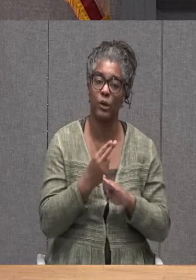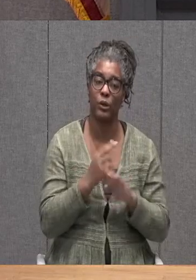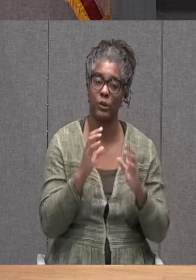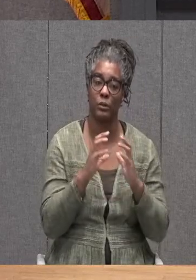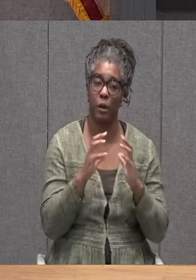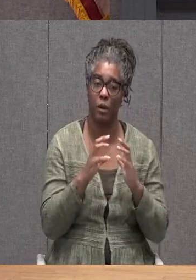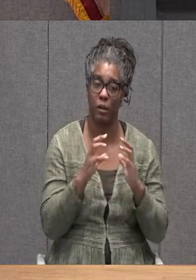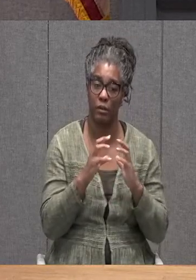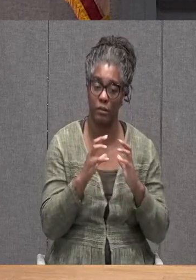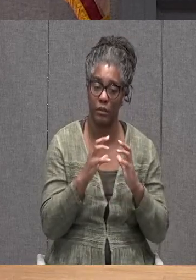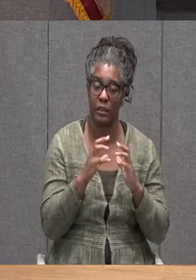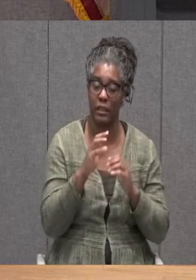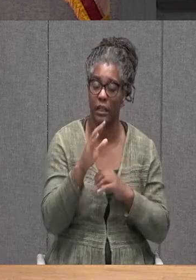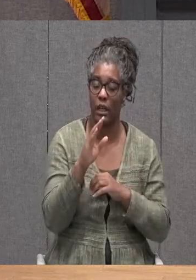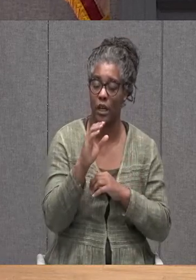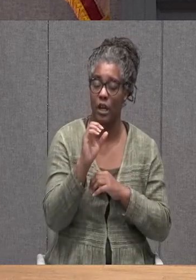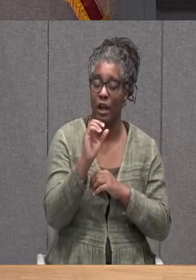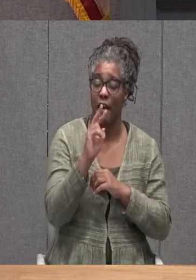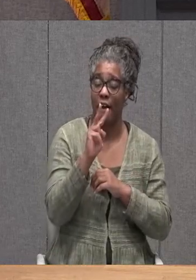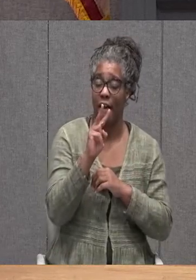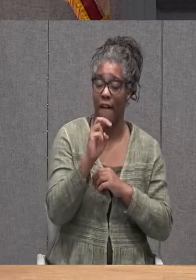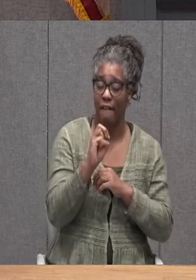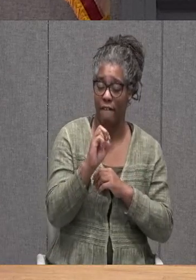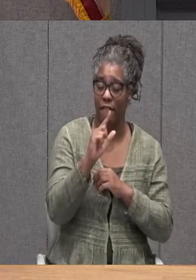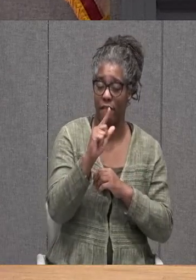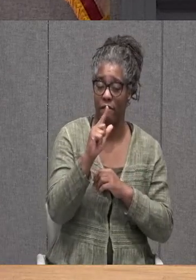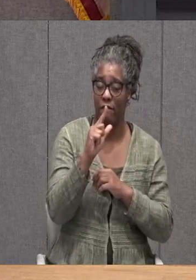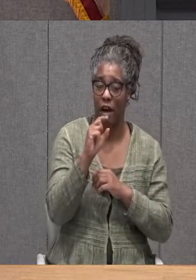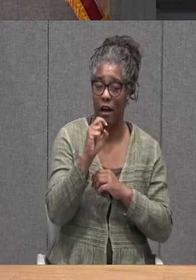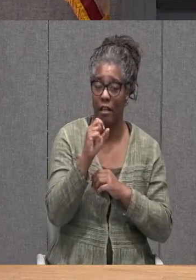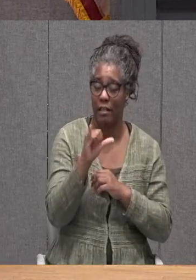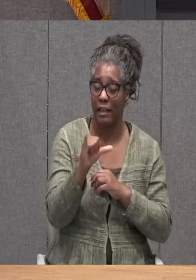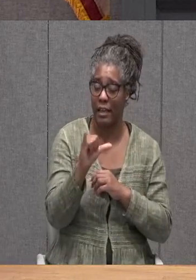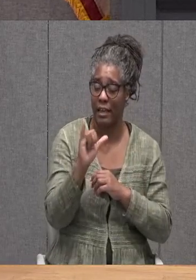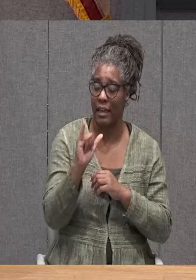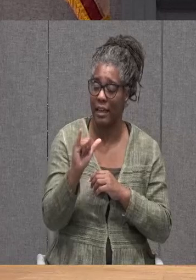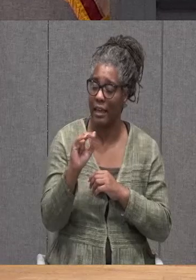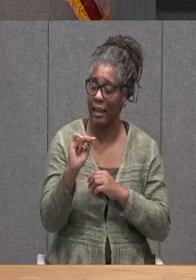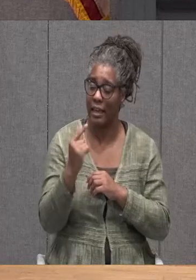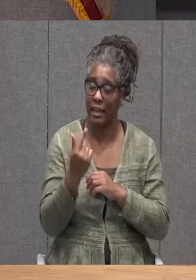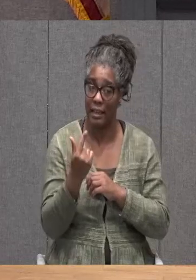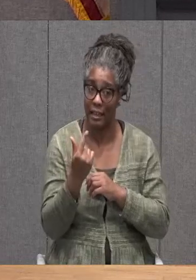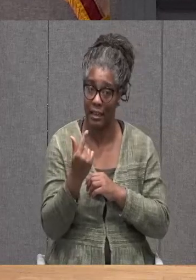A bag? - Bag, okay, easy enough. Sorry, blanked out for a second.